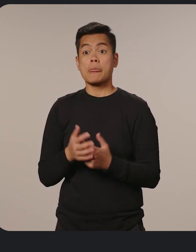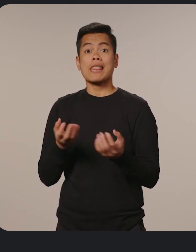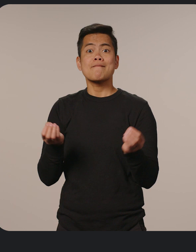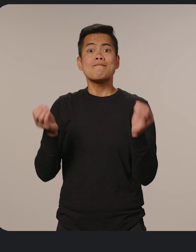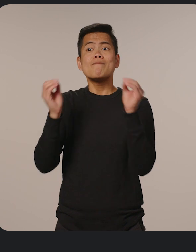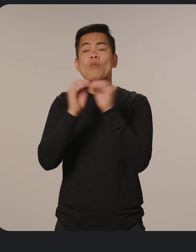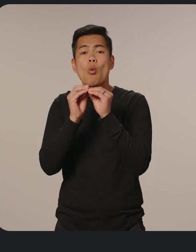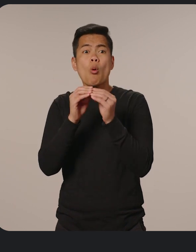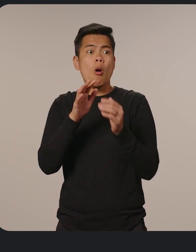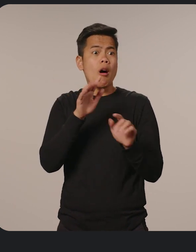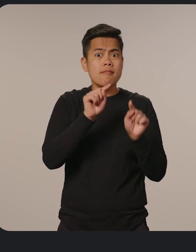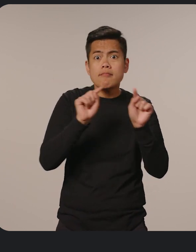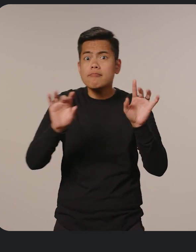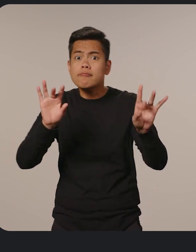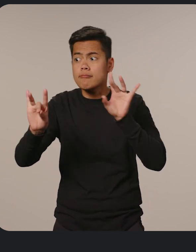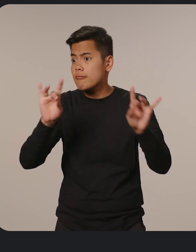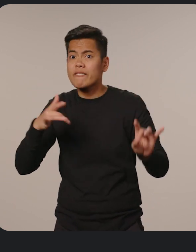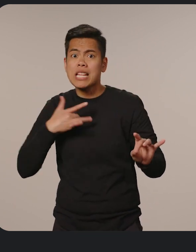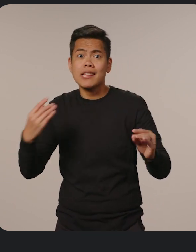getting started, we will make available to you